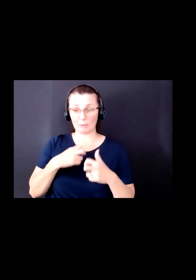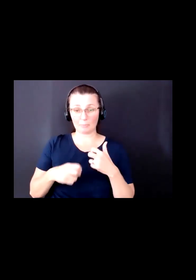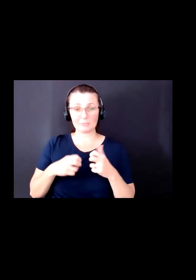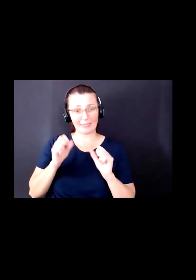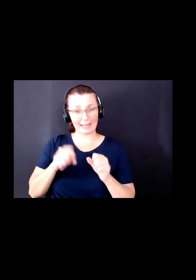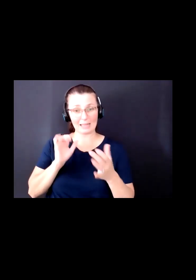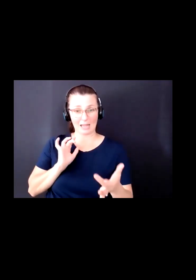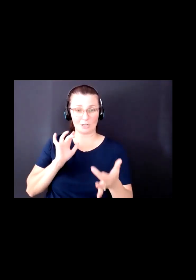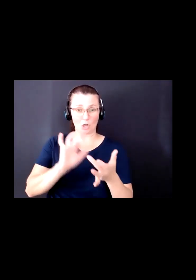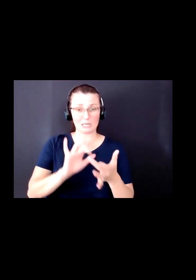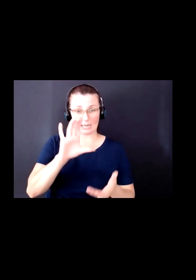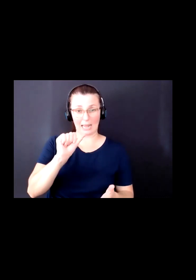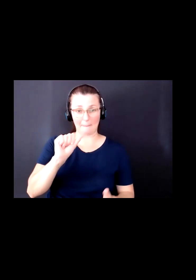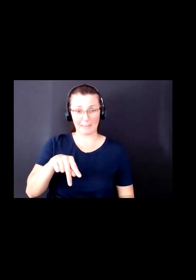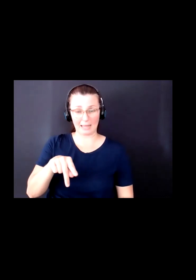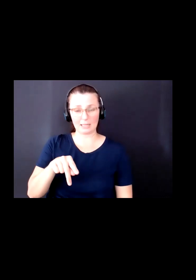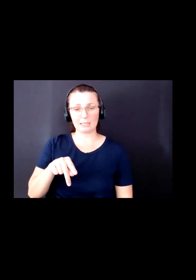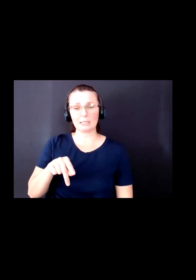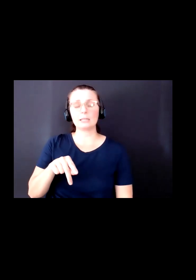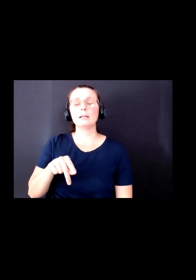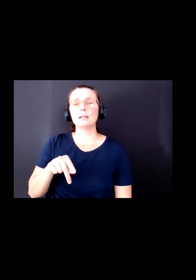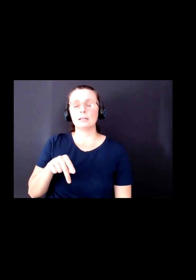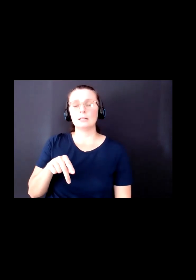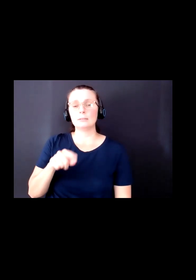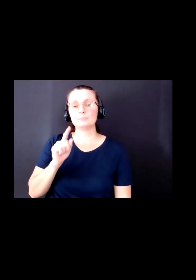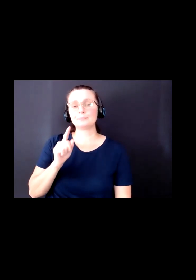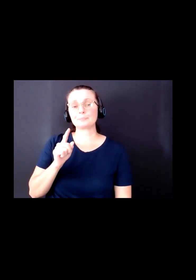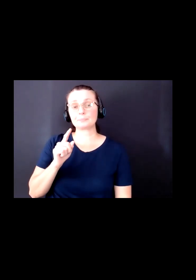Also, one of the things CAP does is we provide information about